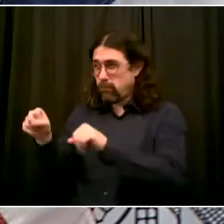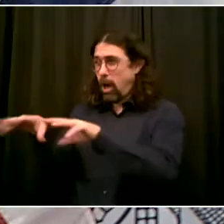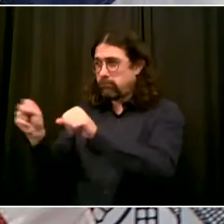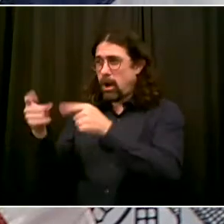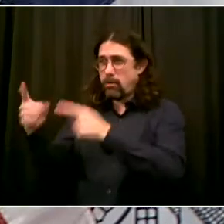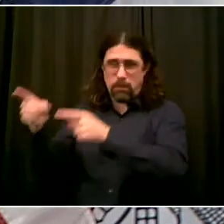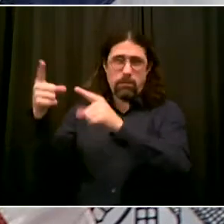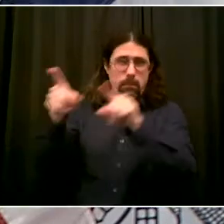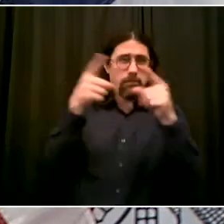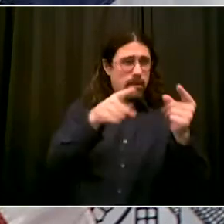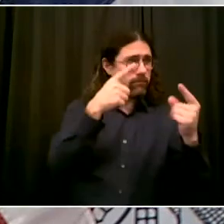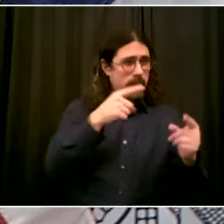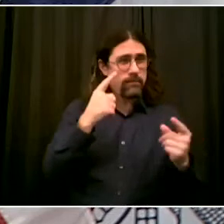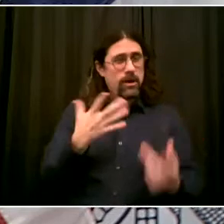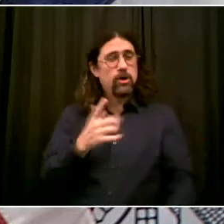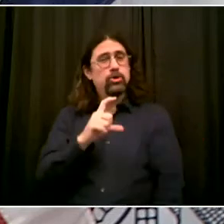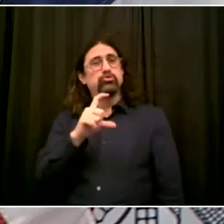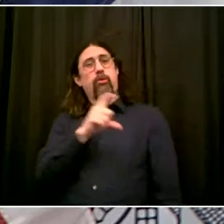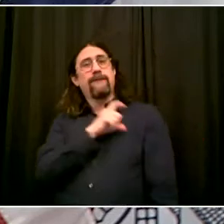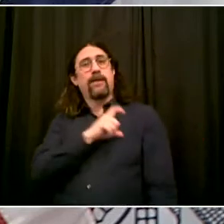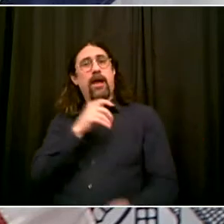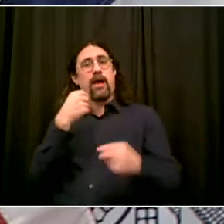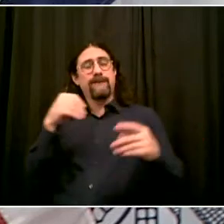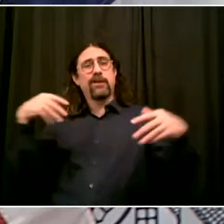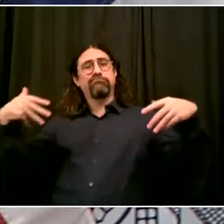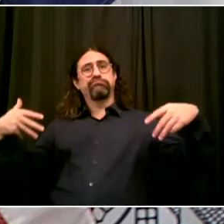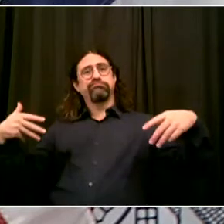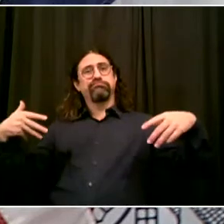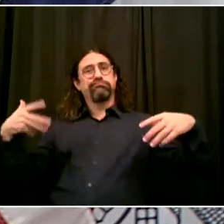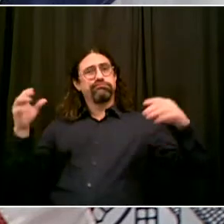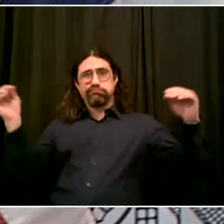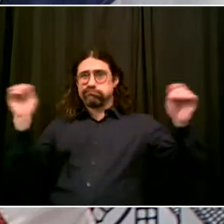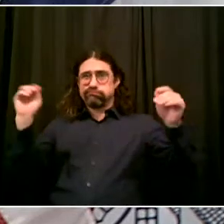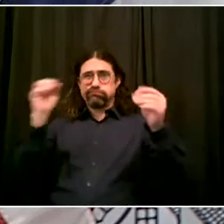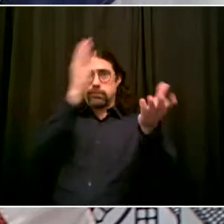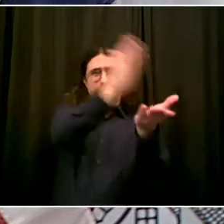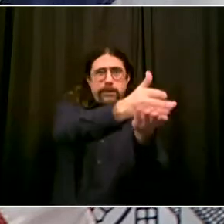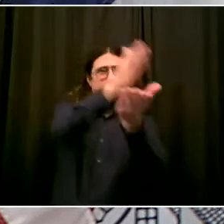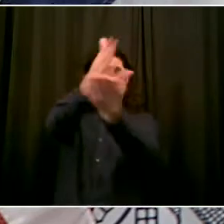SHUT DOWN LOTS OF EVENTS. I THINK IT'S QUITE CLEAR YOU'RE GOING TO SEE SOME THINGS THAT UNFORTUNATELY